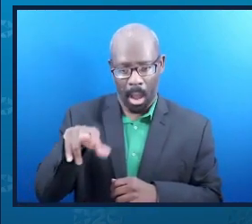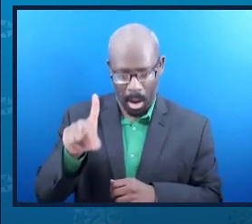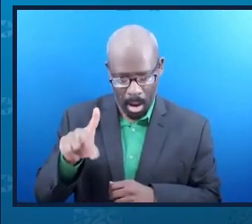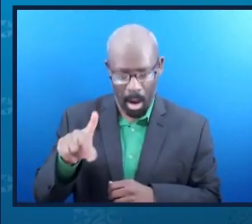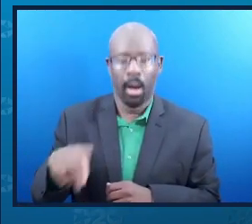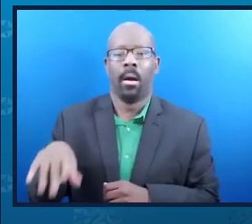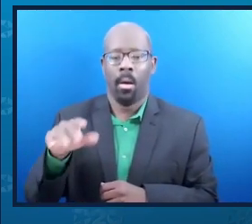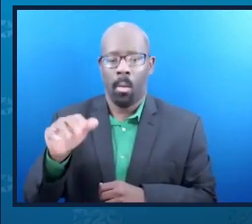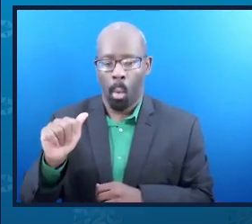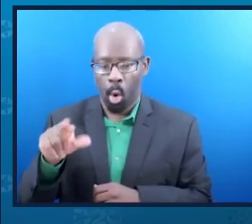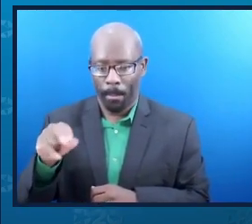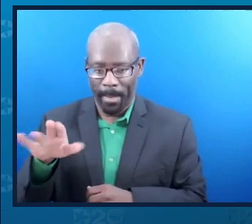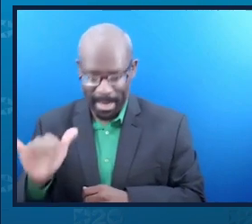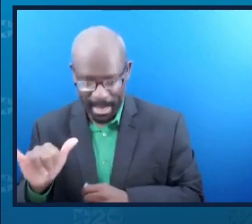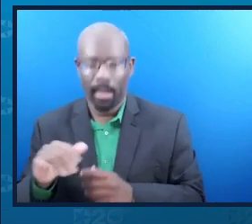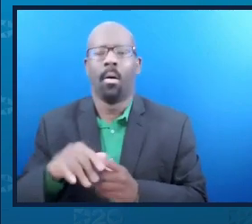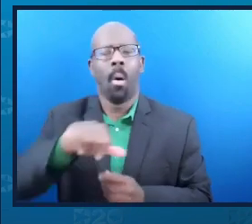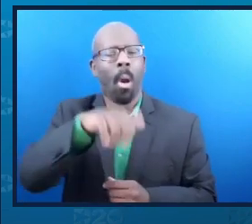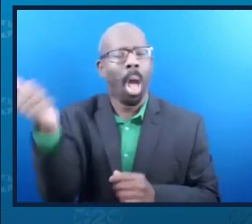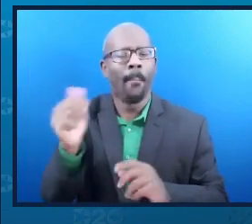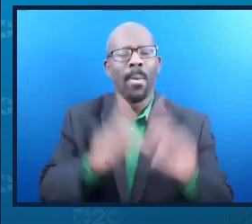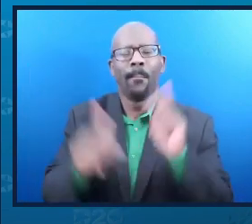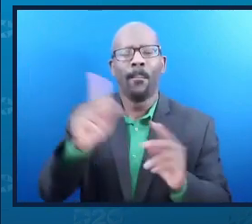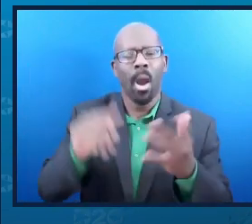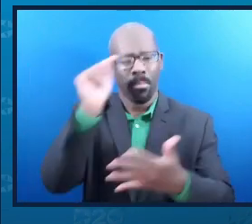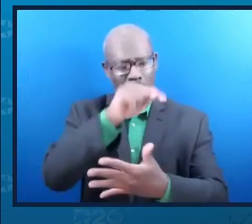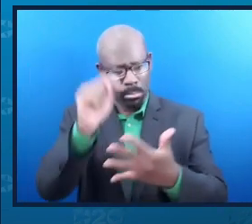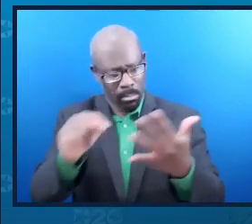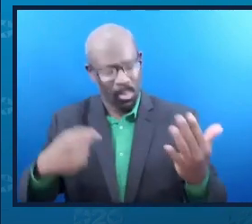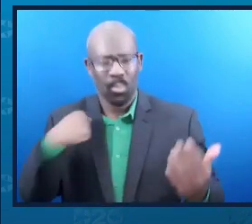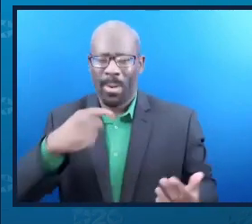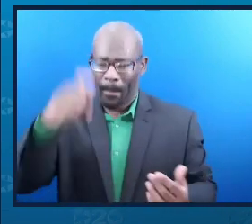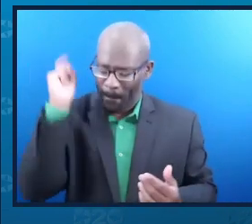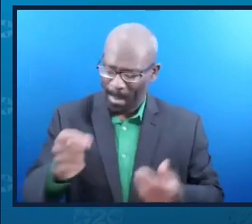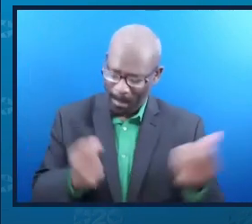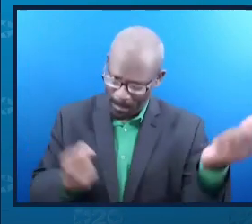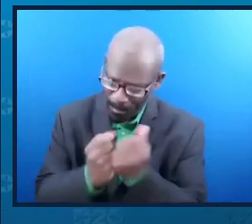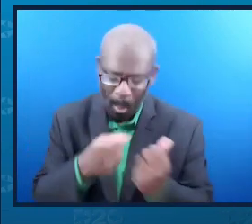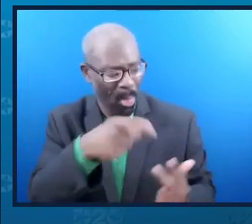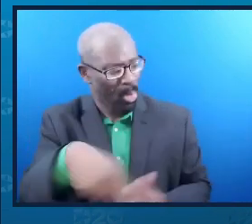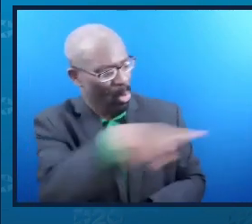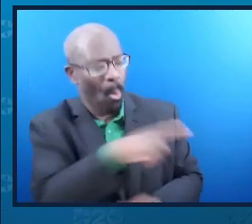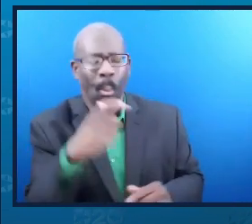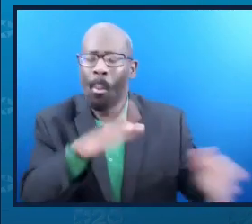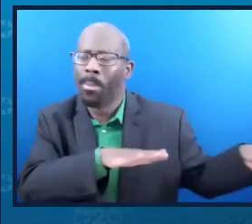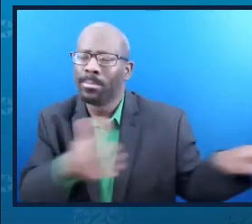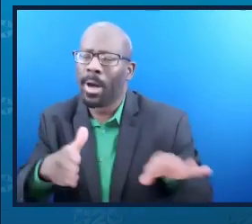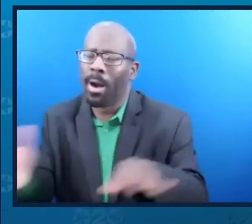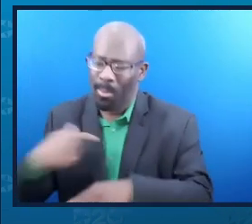NOT A FOREIGN ADVERSARY, CHOOSE OUR PRESIDENT.